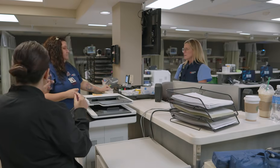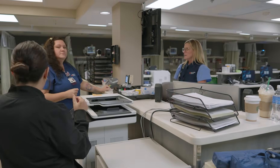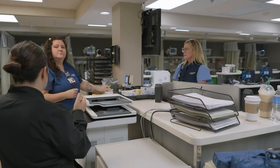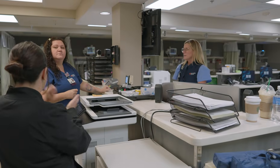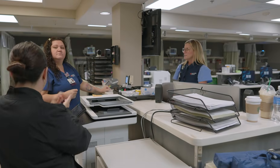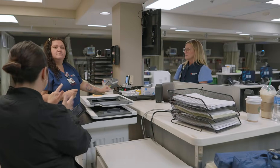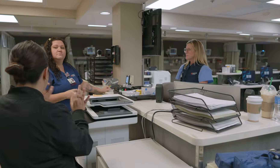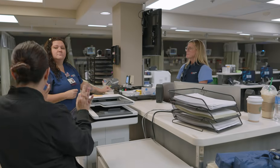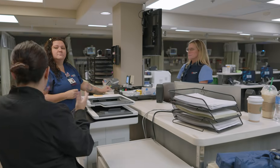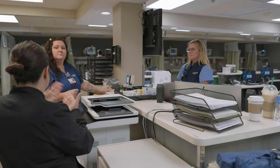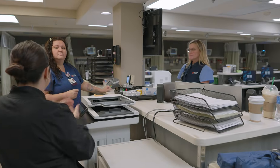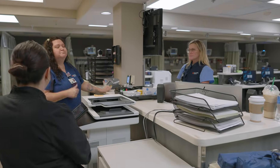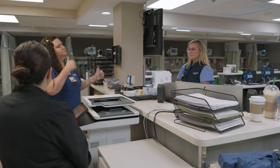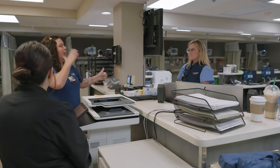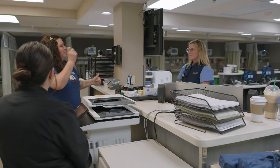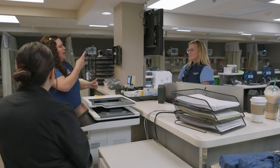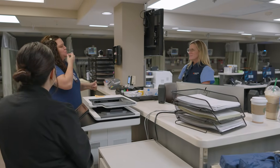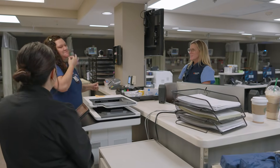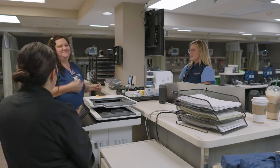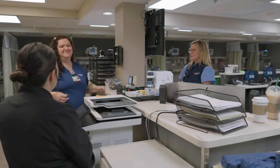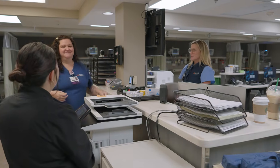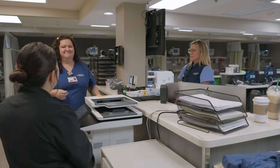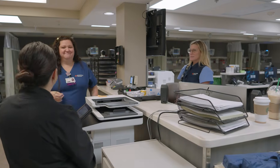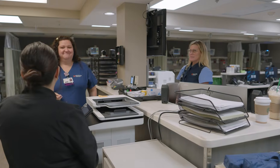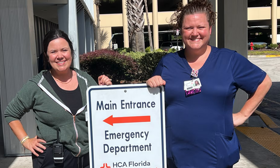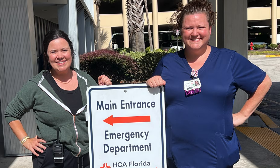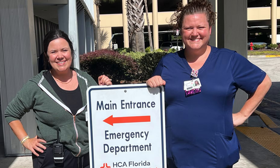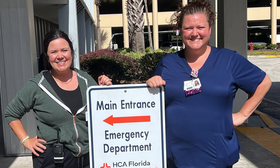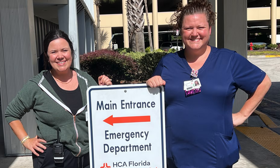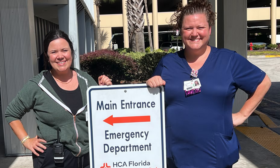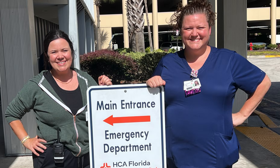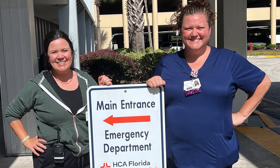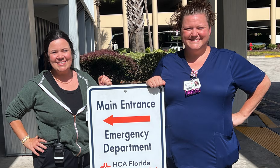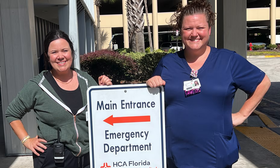services with getting the interpreters here, make sure their schedule aligns with BP's schedule,